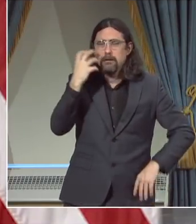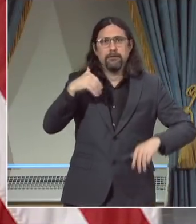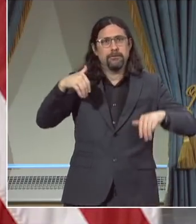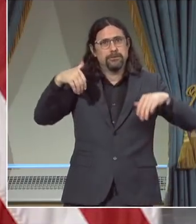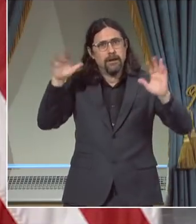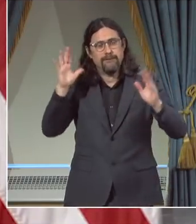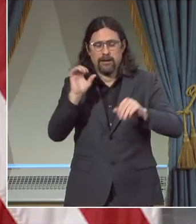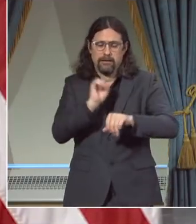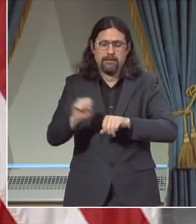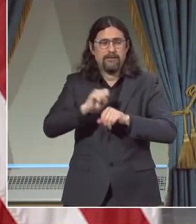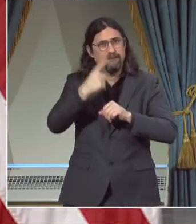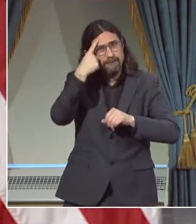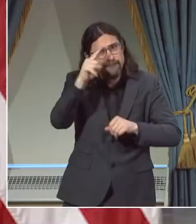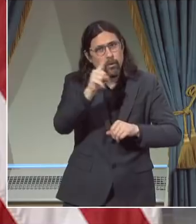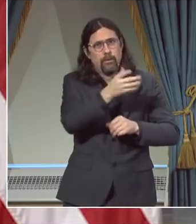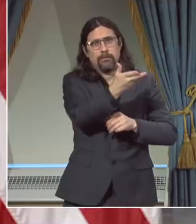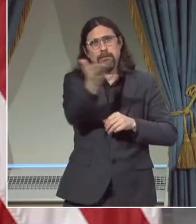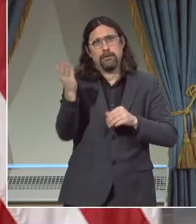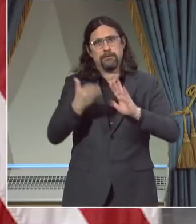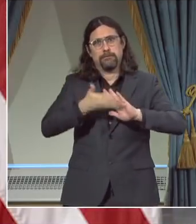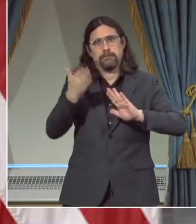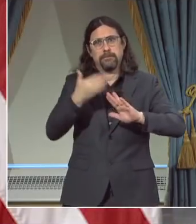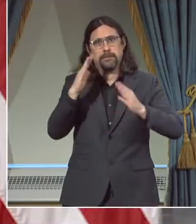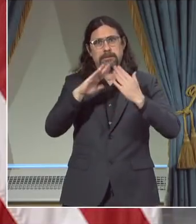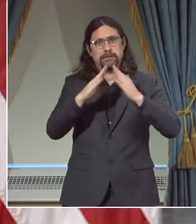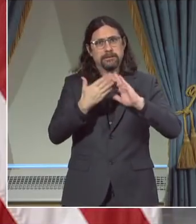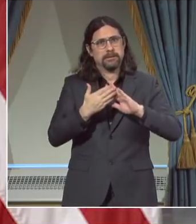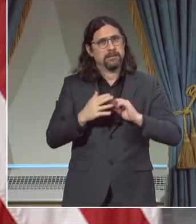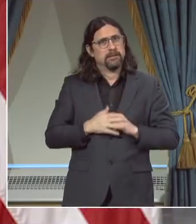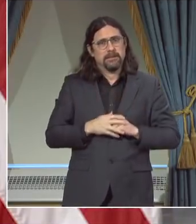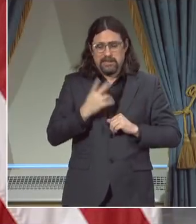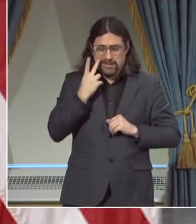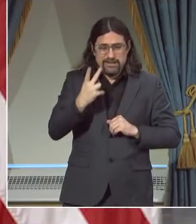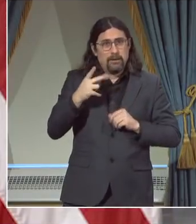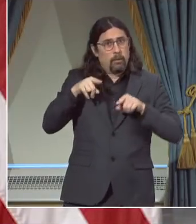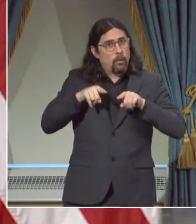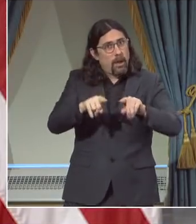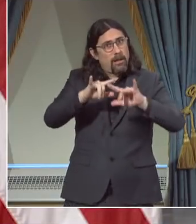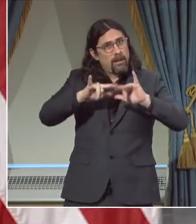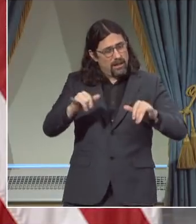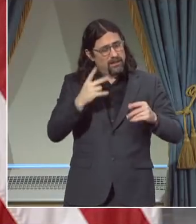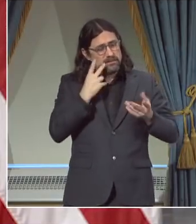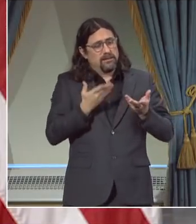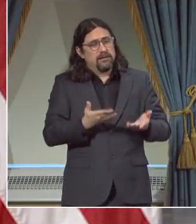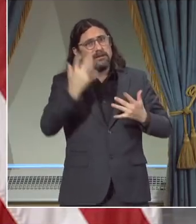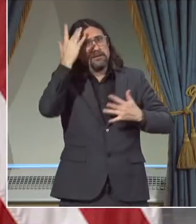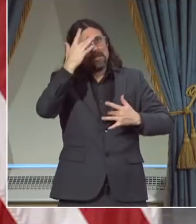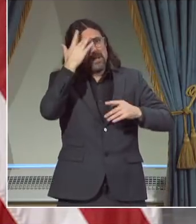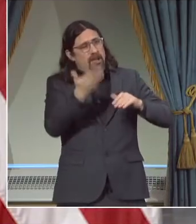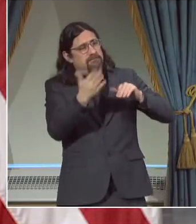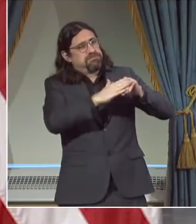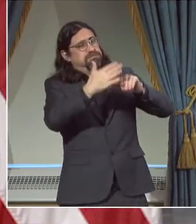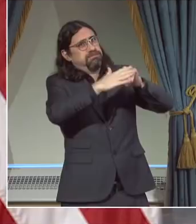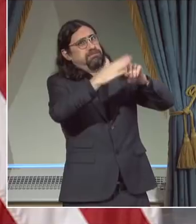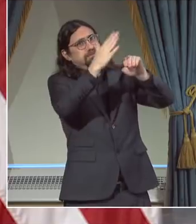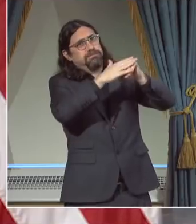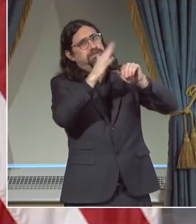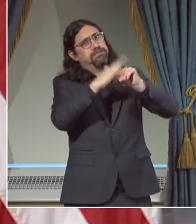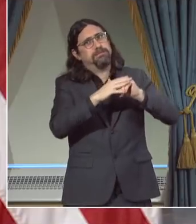NEW YORKER. SO, WE SEE THIS CRISIS GROWING. AND FOR WEEKS AND